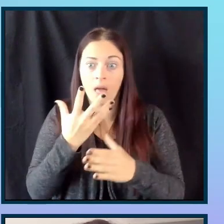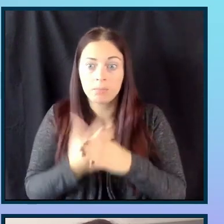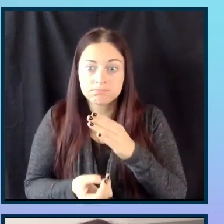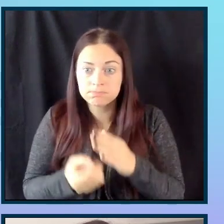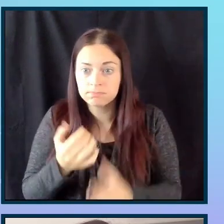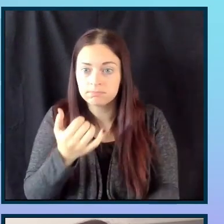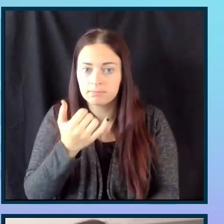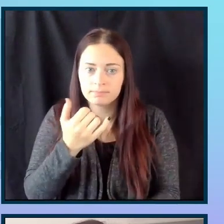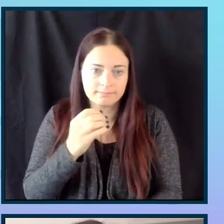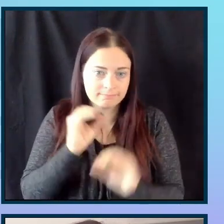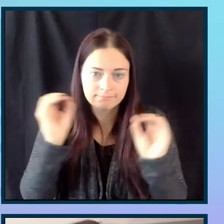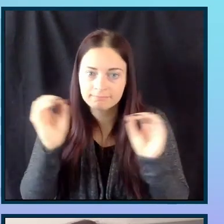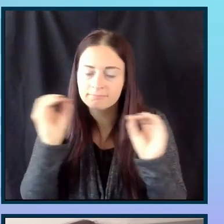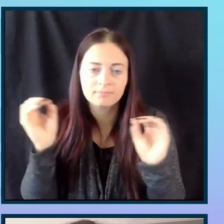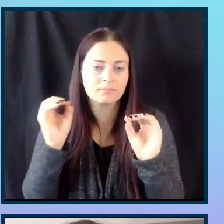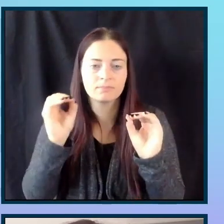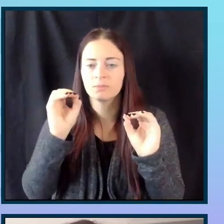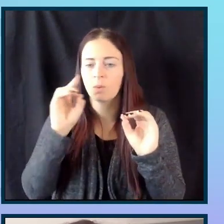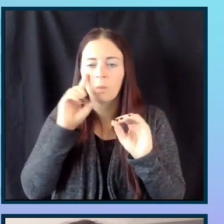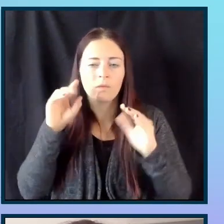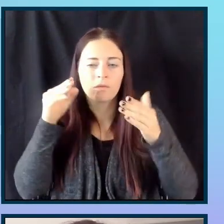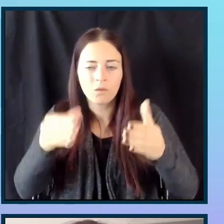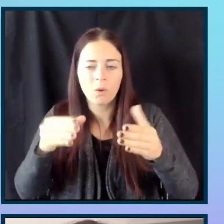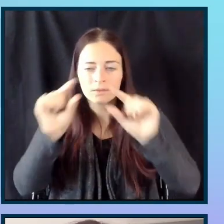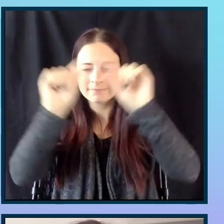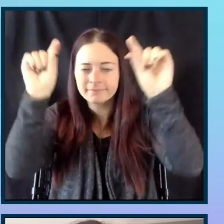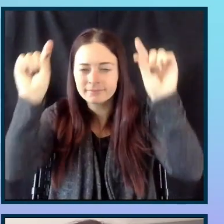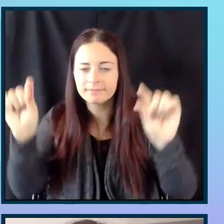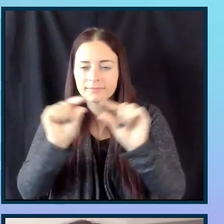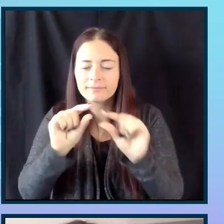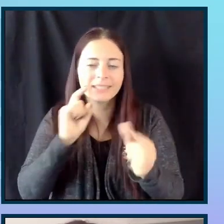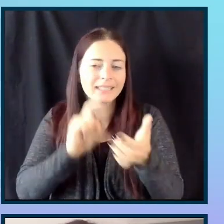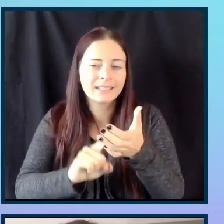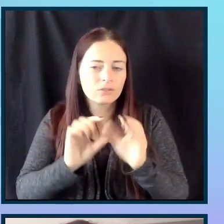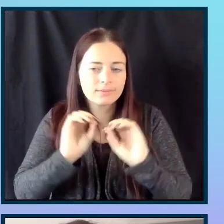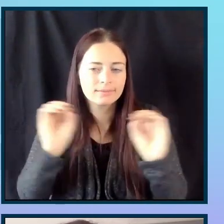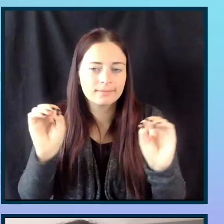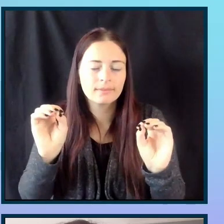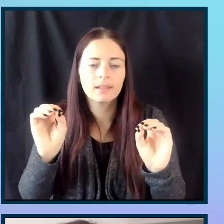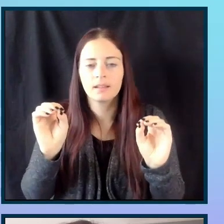And we'll just make a note of all the elements that don't have that, that are, have a small focus indicator